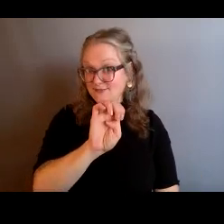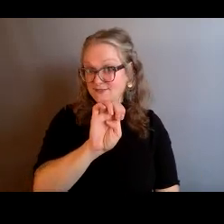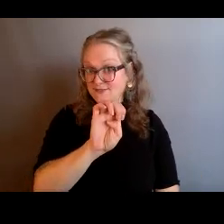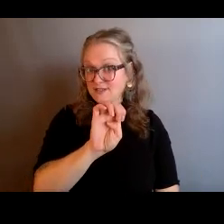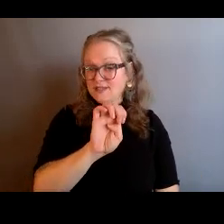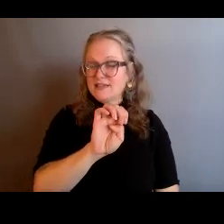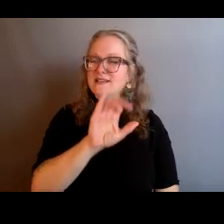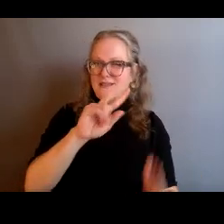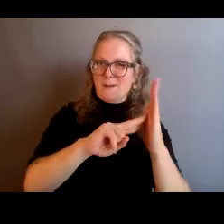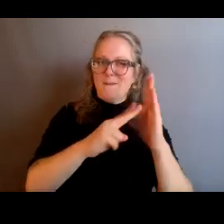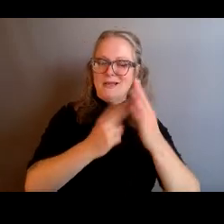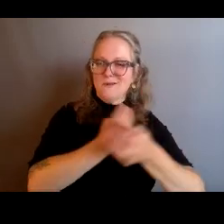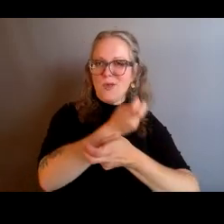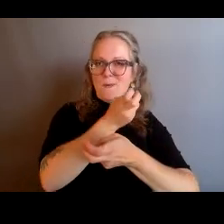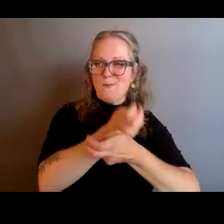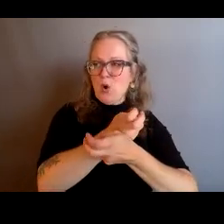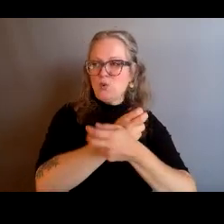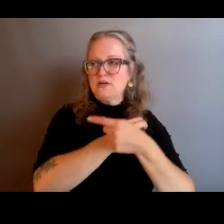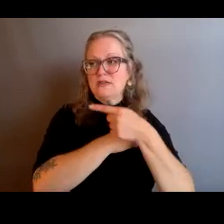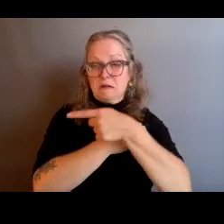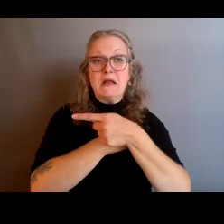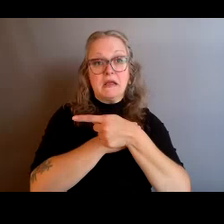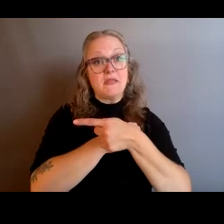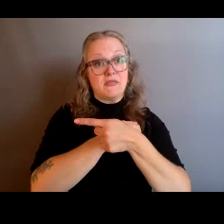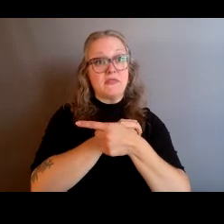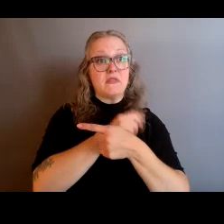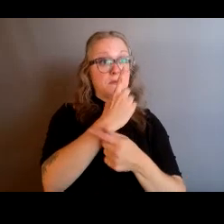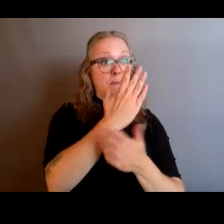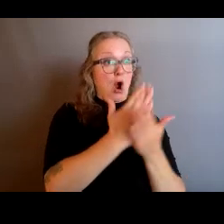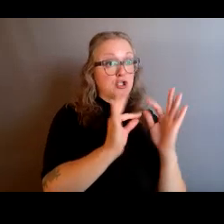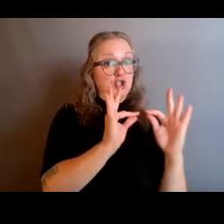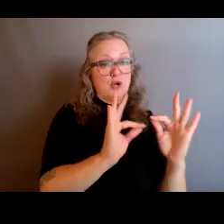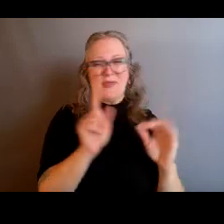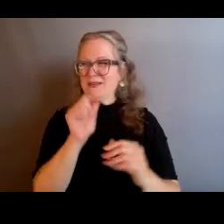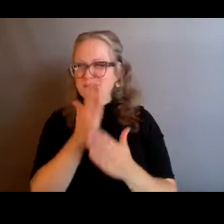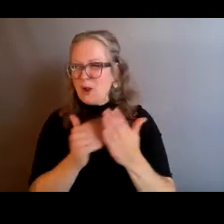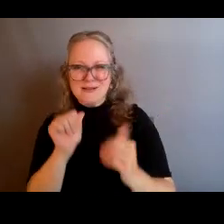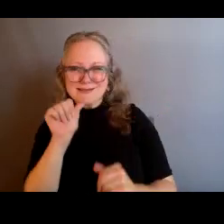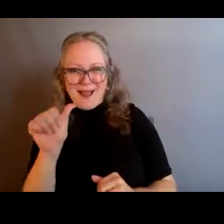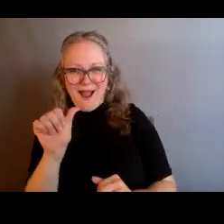The bone where this part's good. But this part isn't.